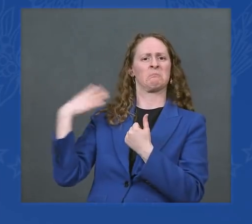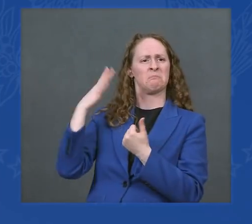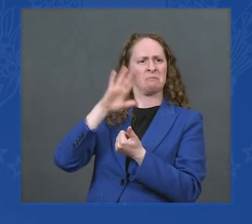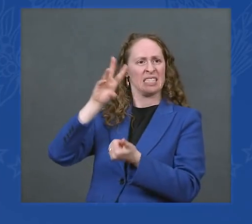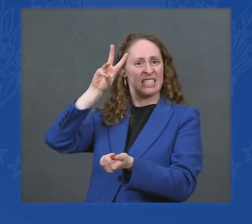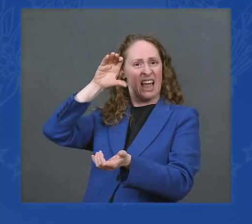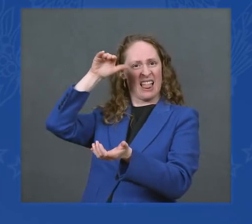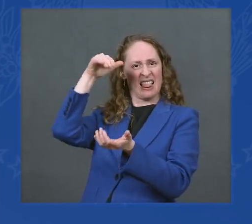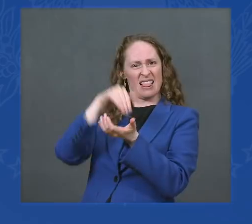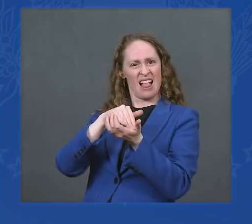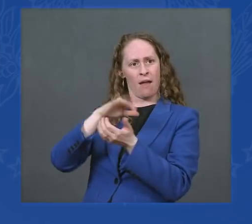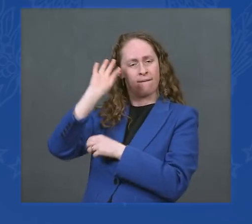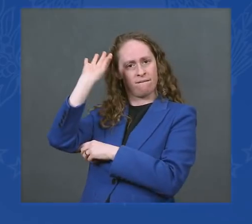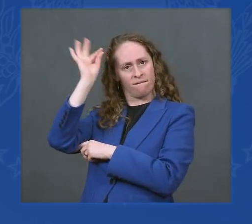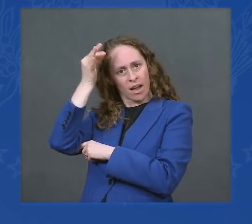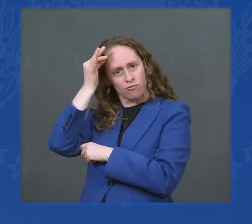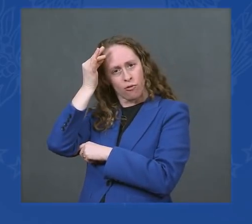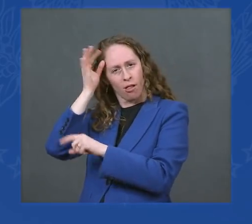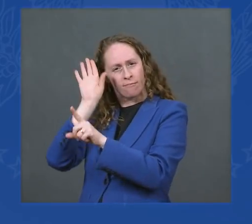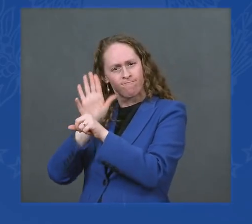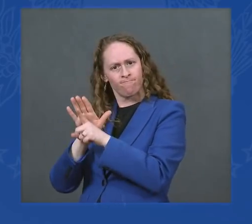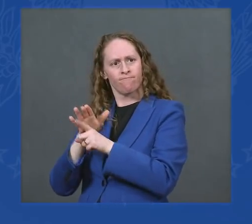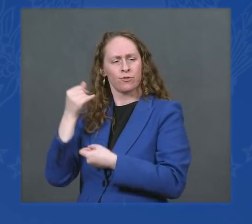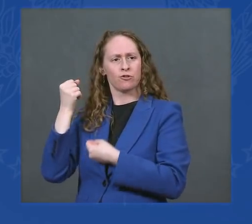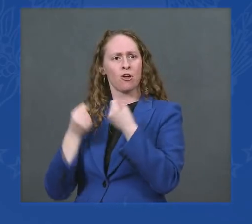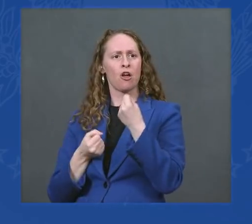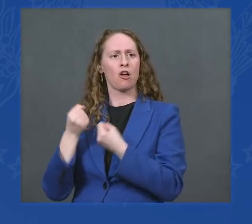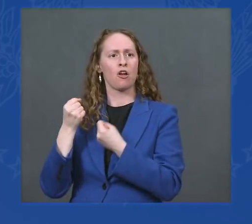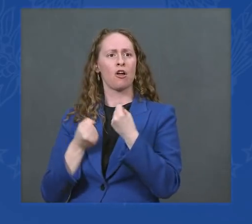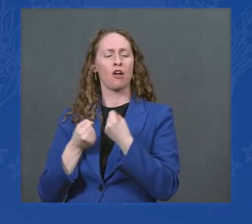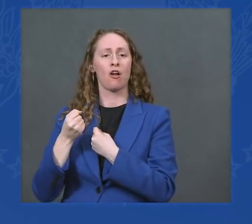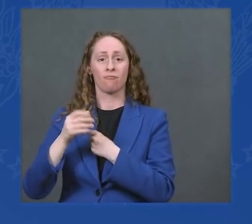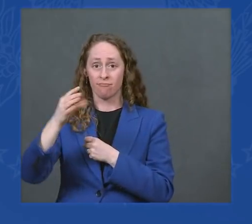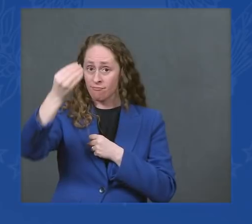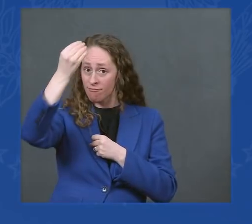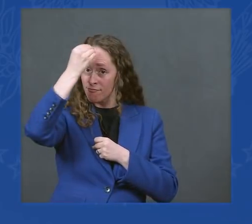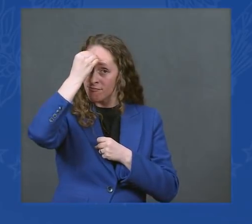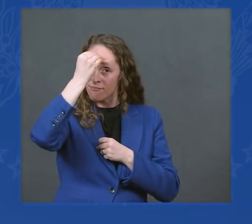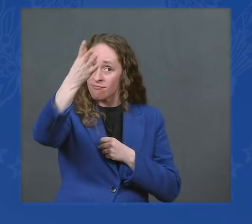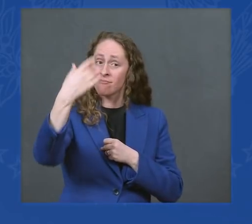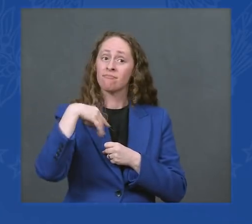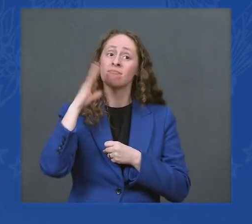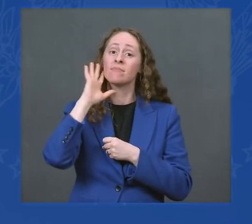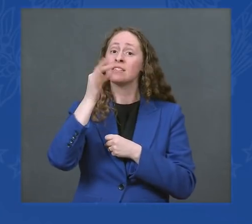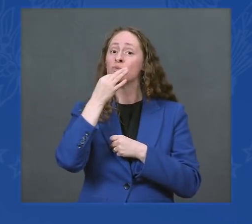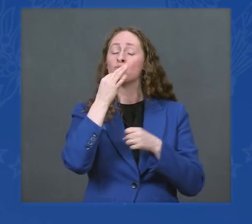They're going to all end up being electric vehicles -- electric vehicles. That's what it means to finally make